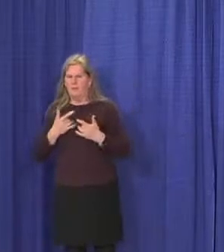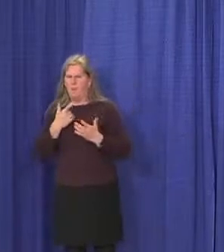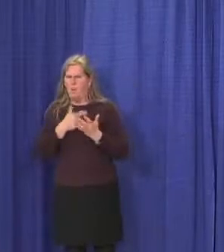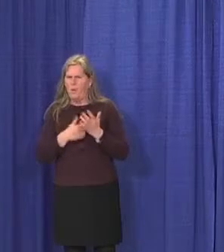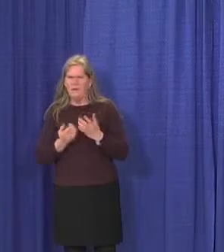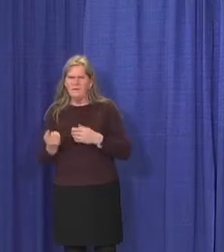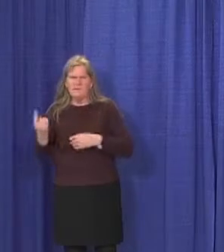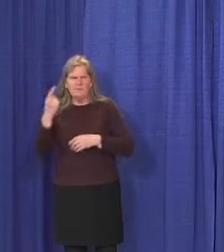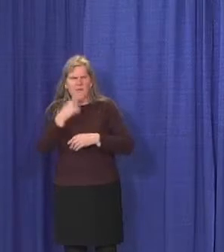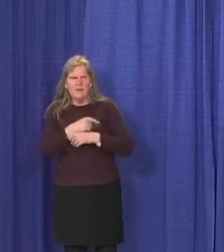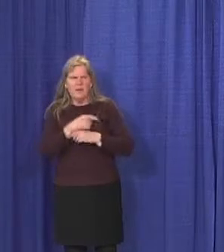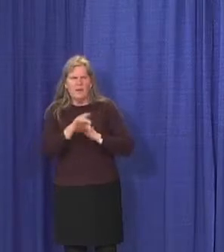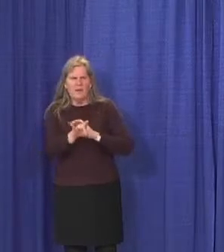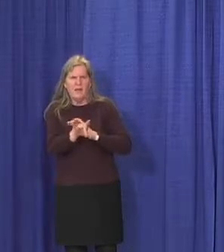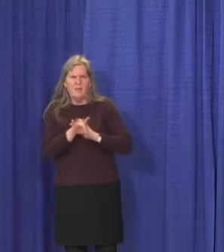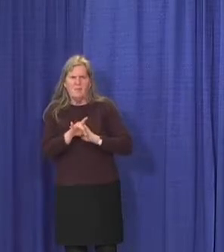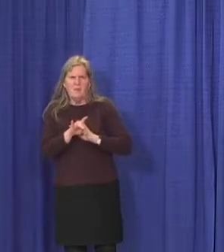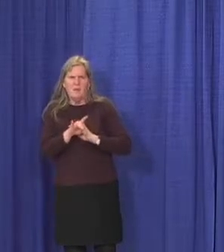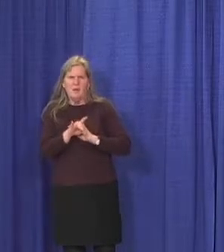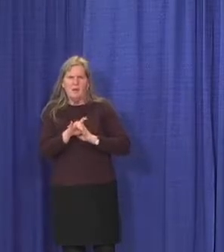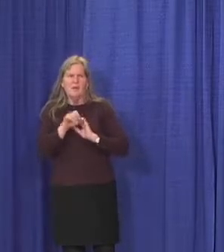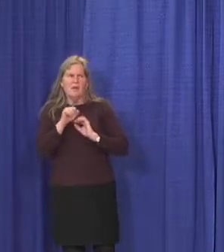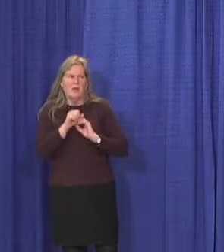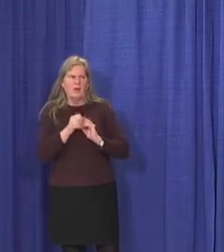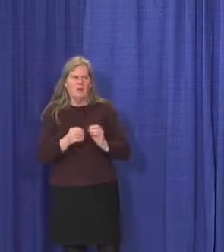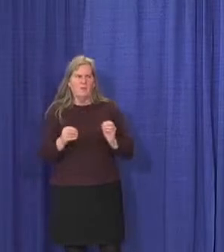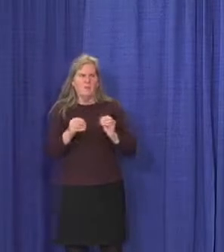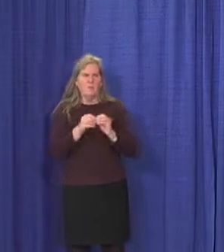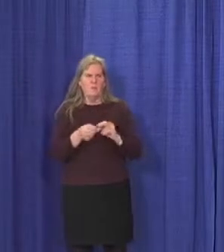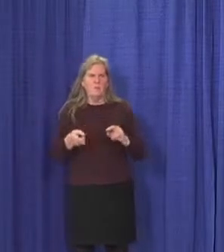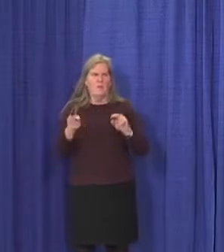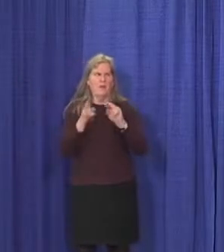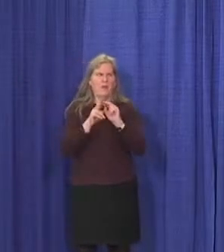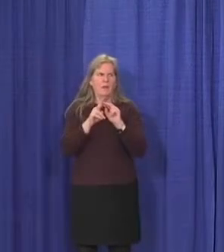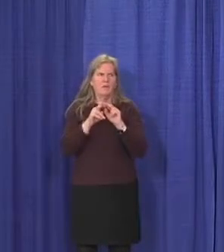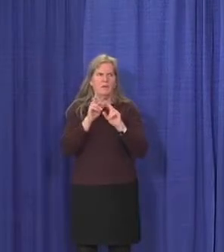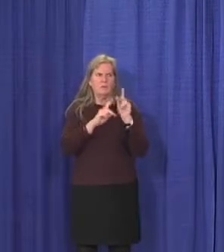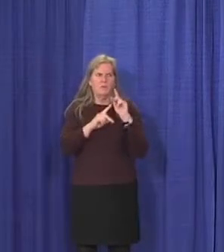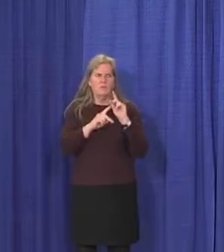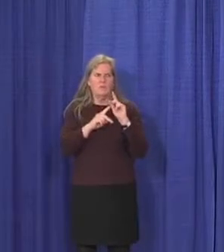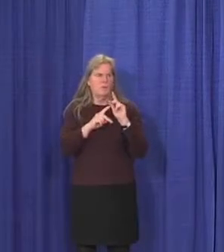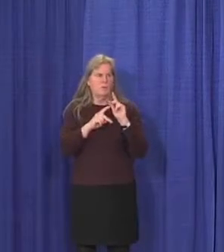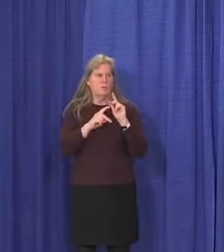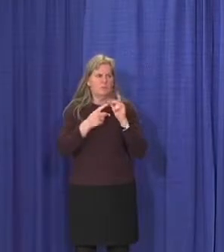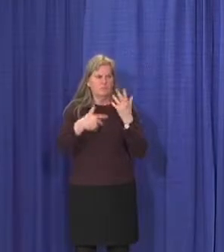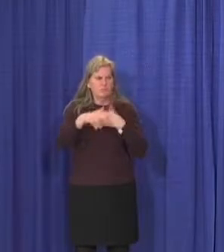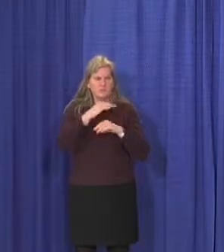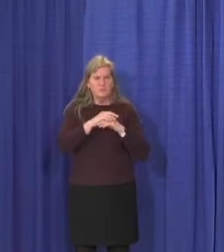did not mention a date. Is date for these restrictions, is it this Monday or is it in